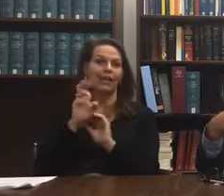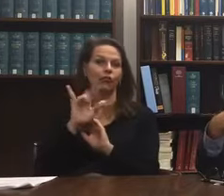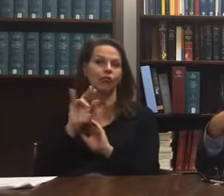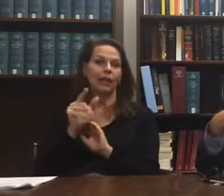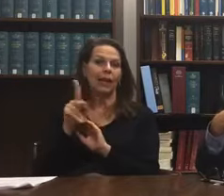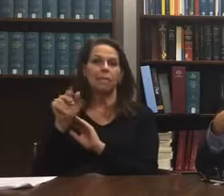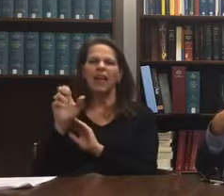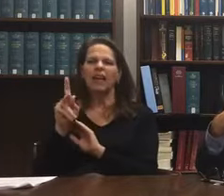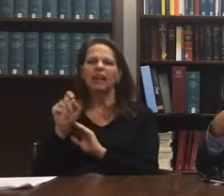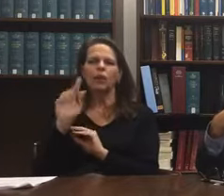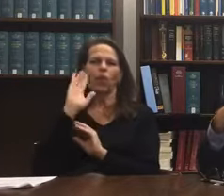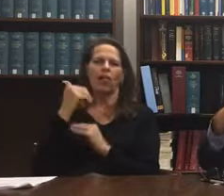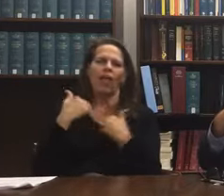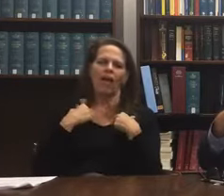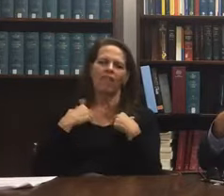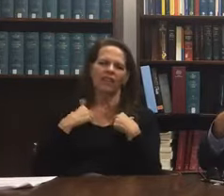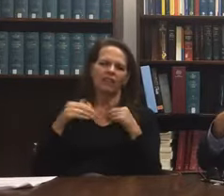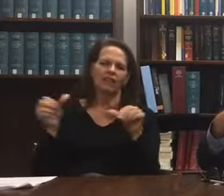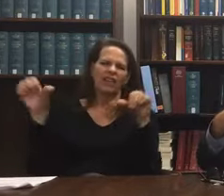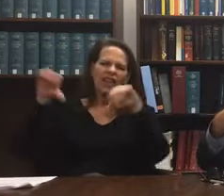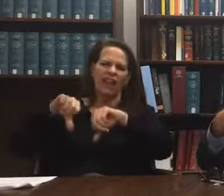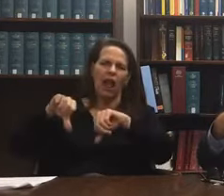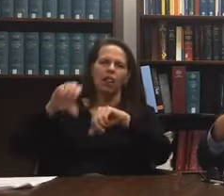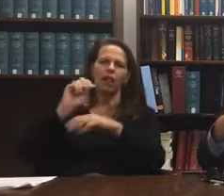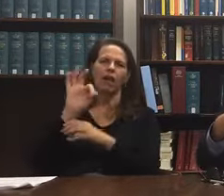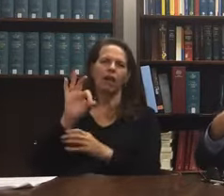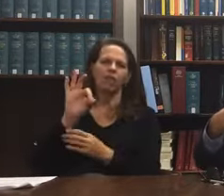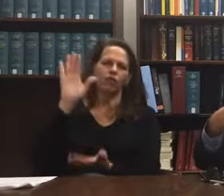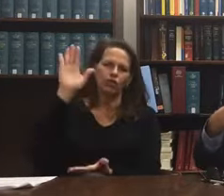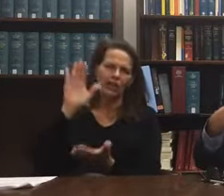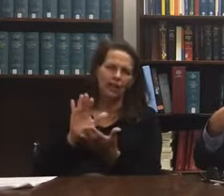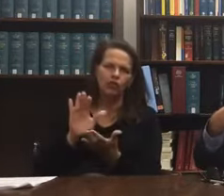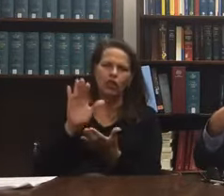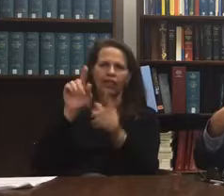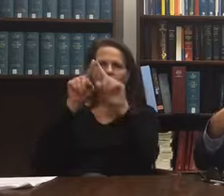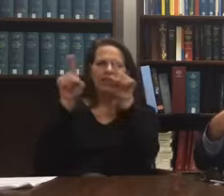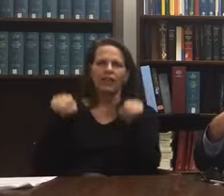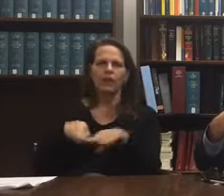going to have the denial or reduction notice it's going to have the submission